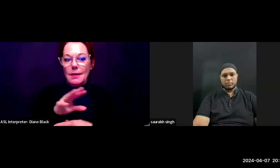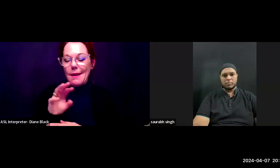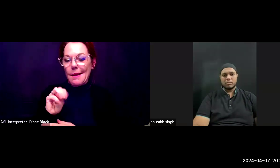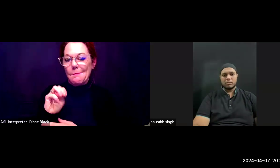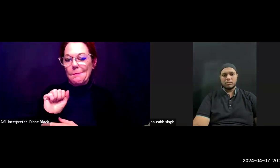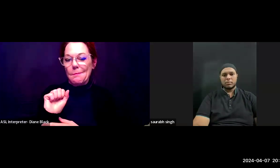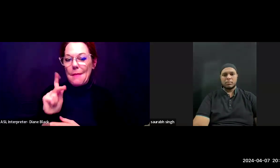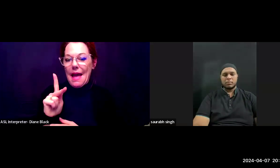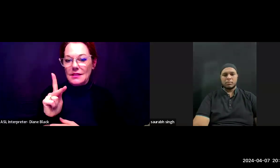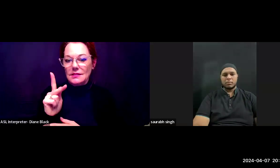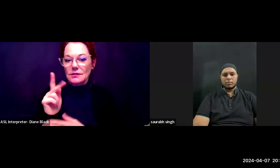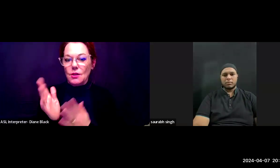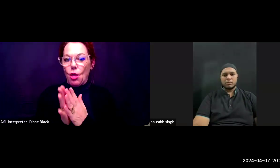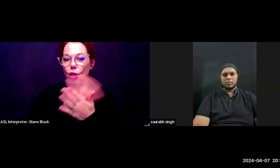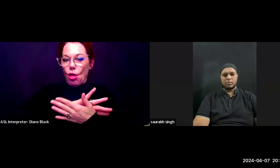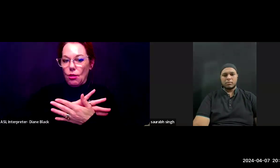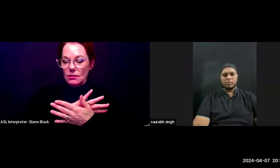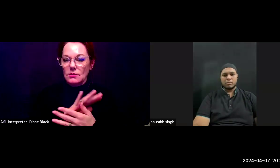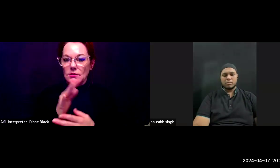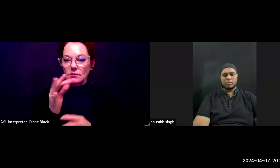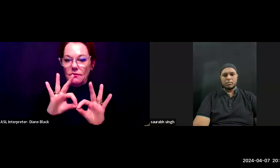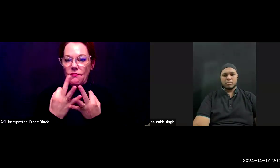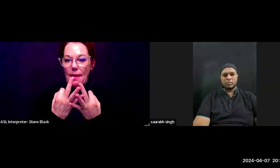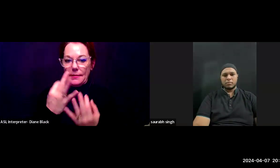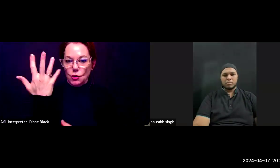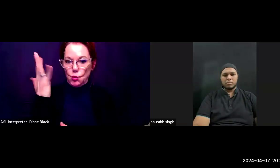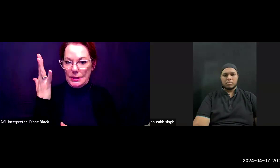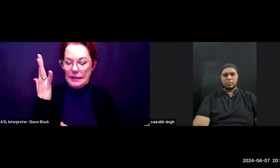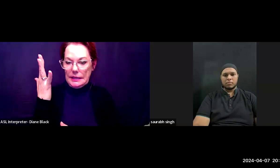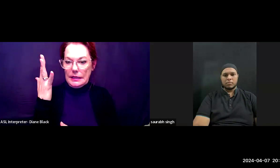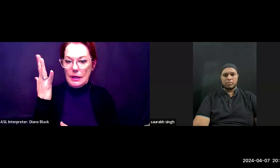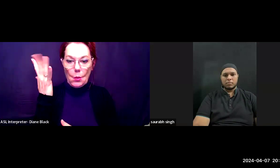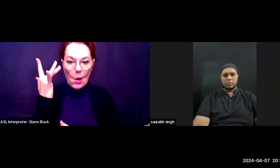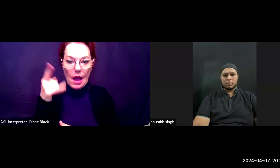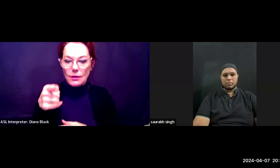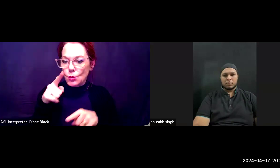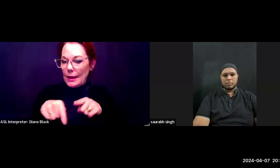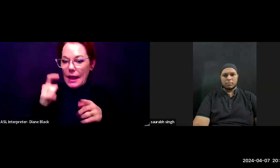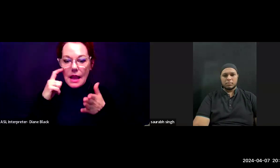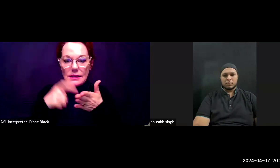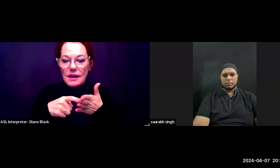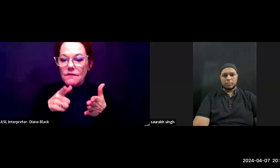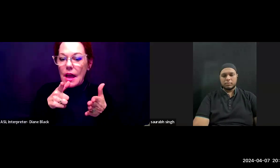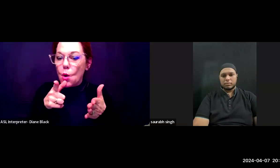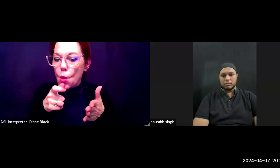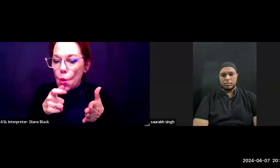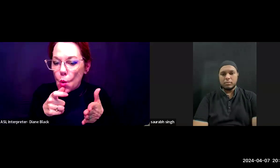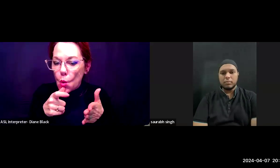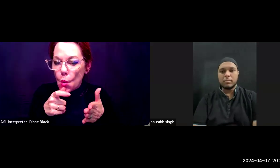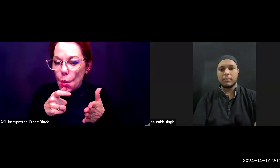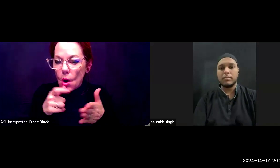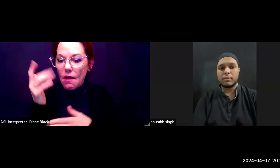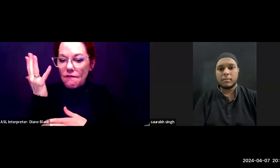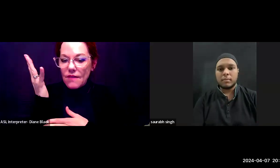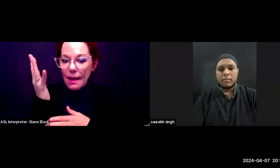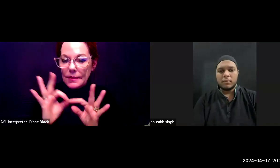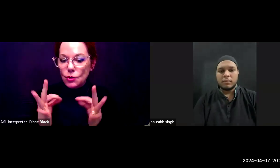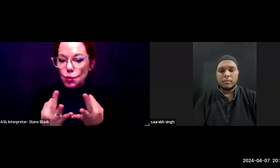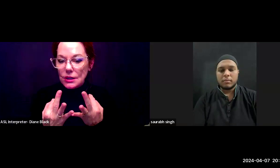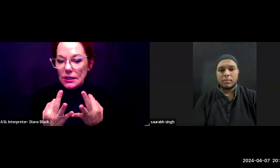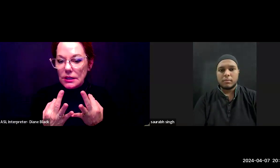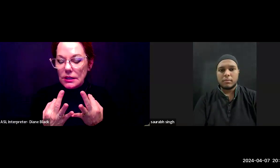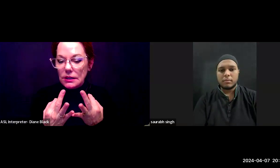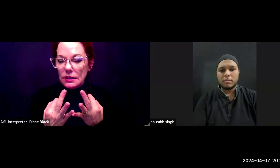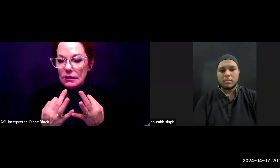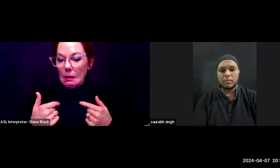l so that uh nothing uh you can identify who it is so I don't know if uh my own patient